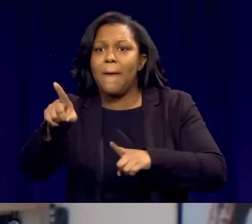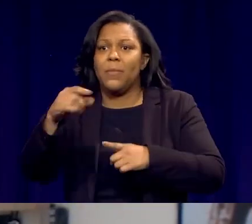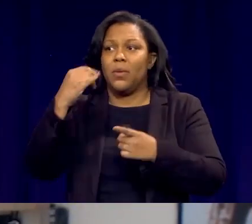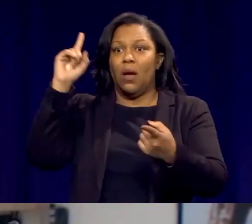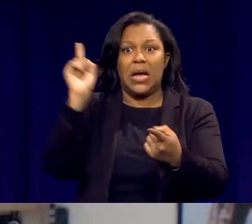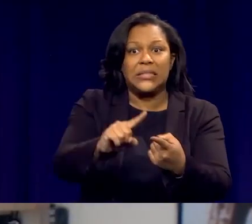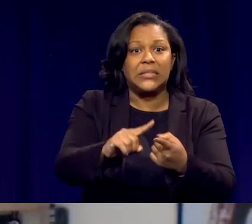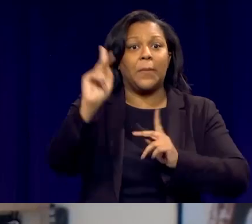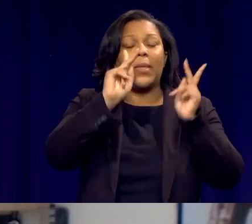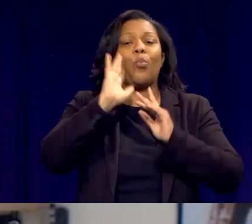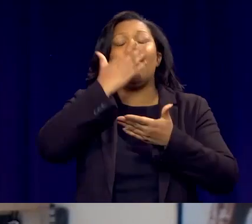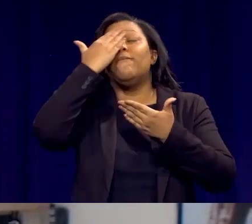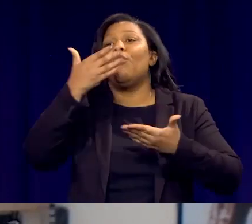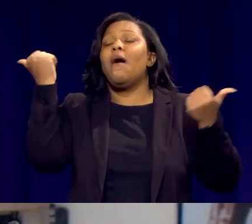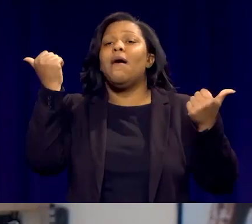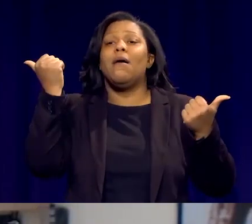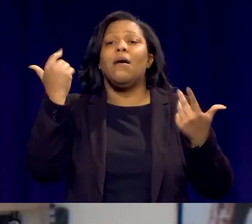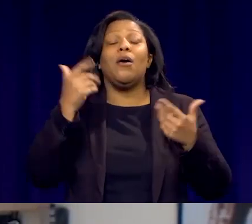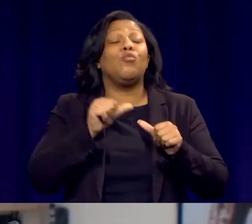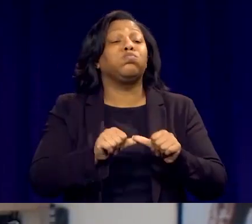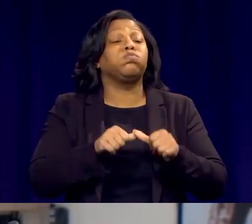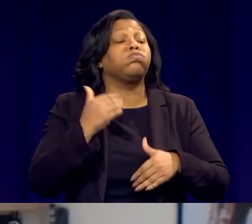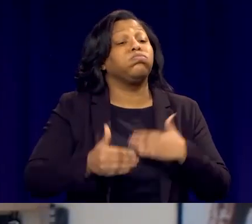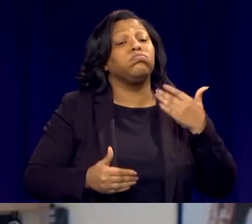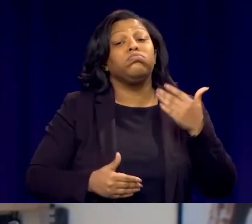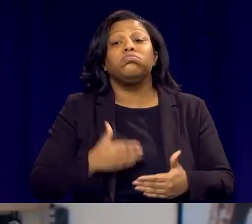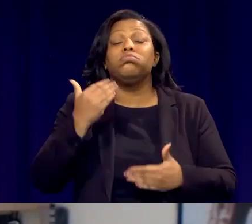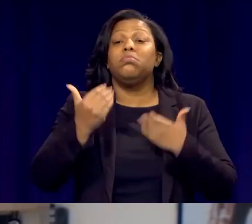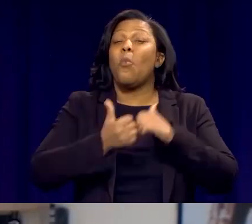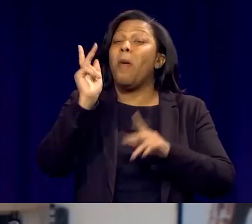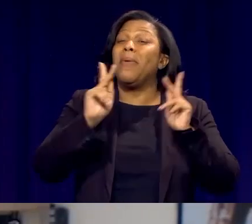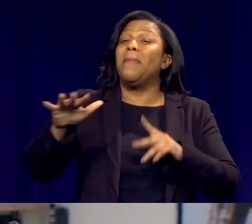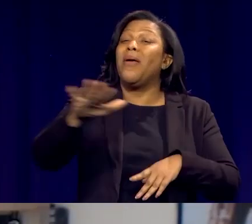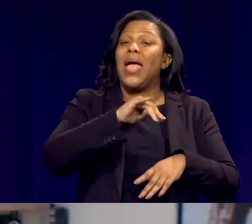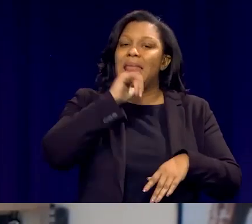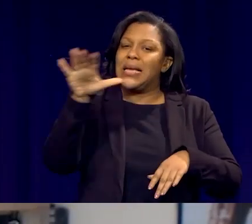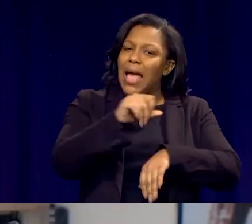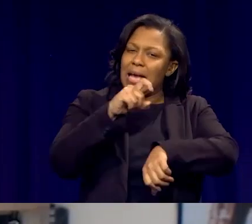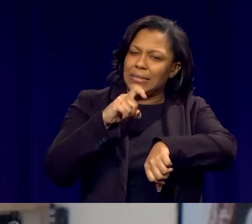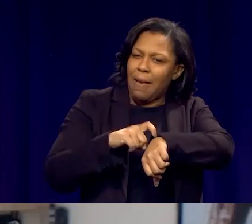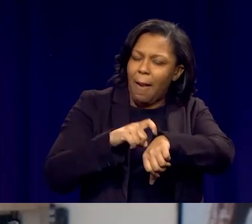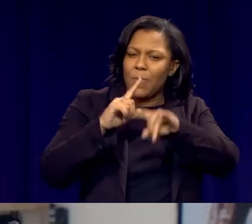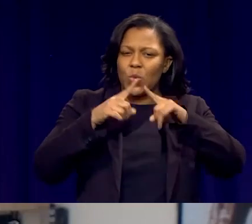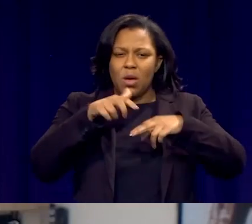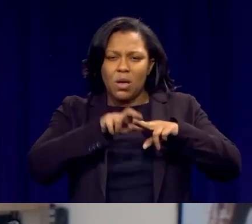I worry that people will forget. They'll simply move on. I fear that people won't take time to reflect